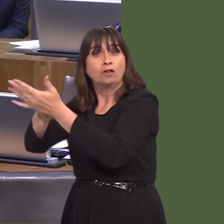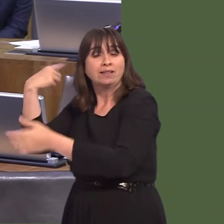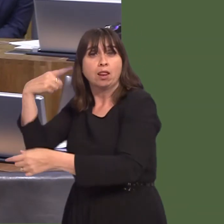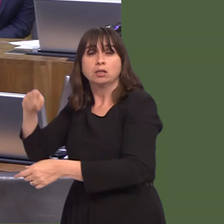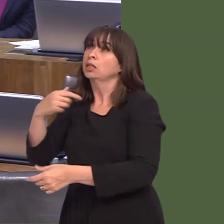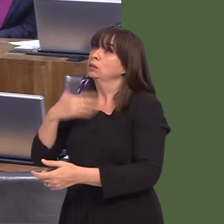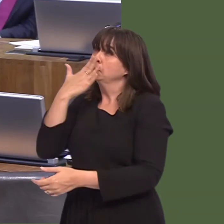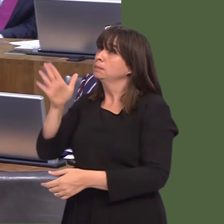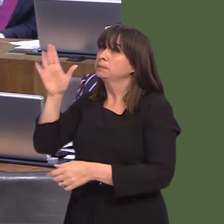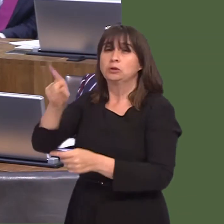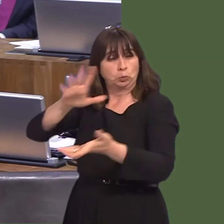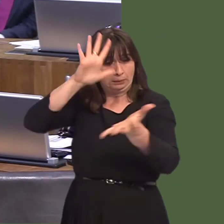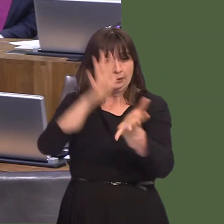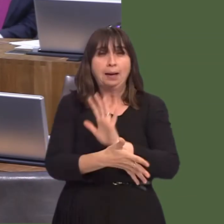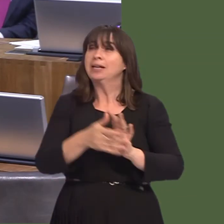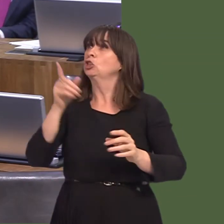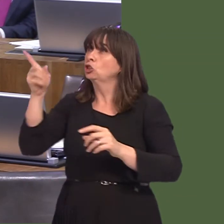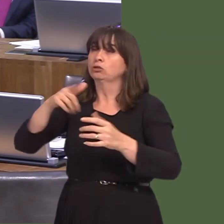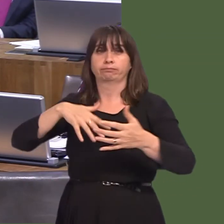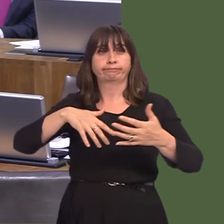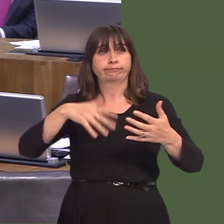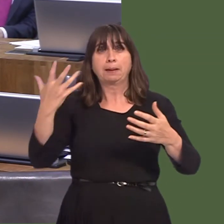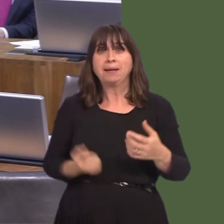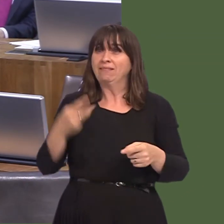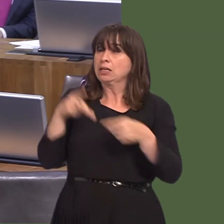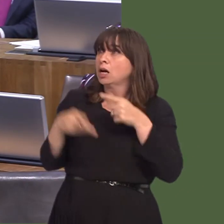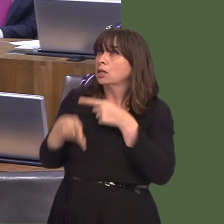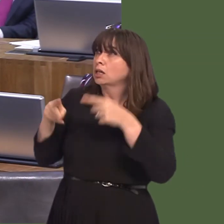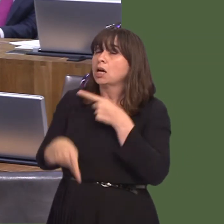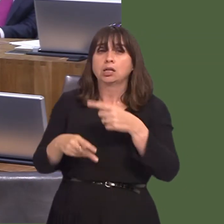their tax and welfare reform policies are having on households in Wales.